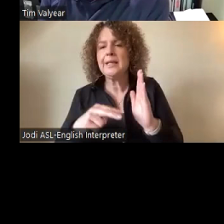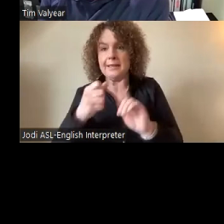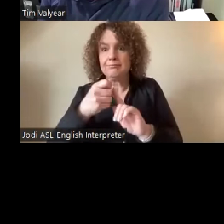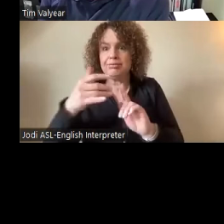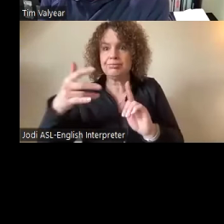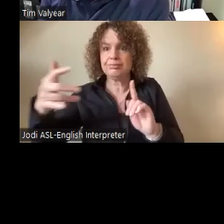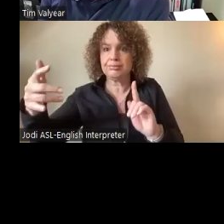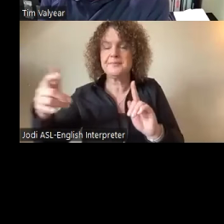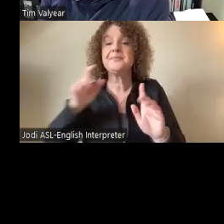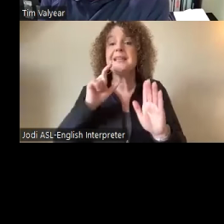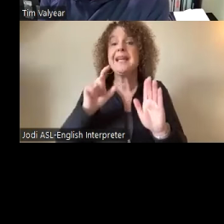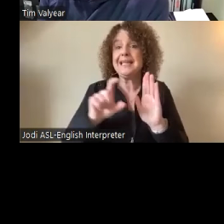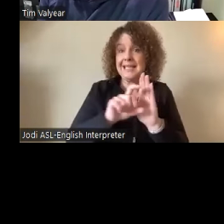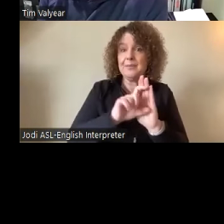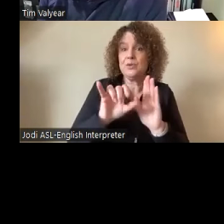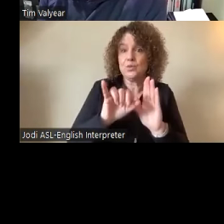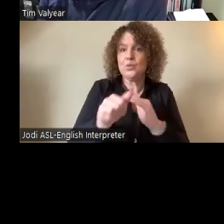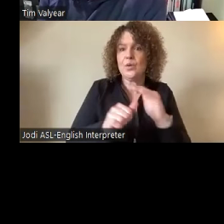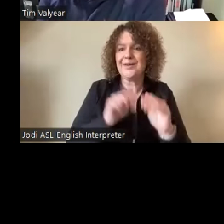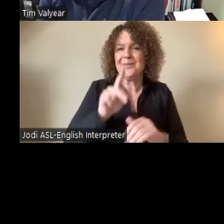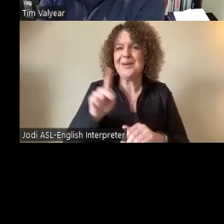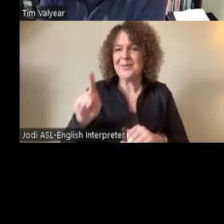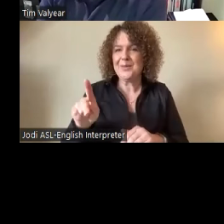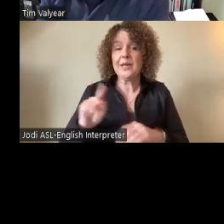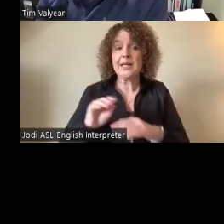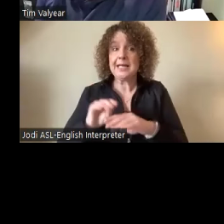some visual resources that allow you